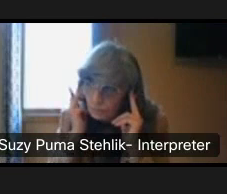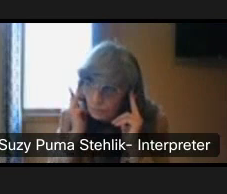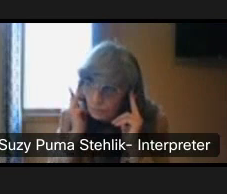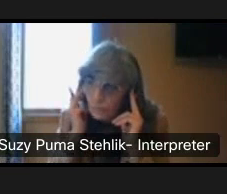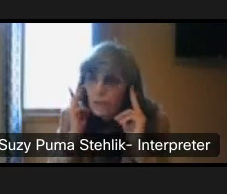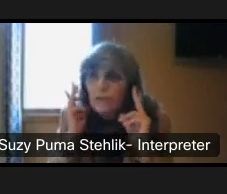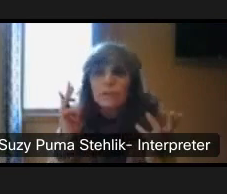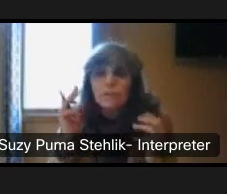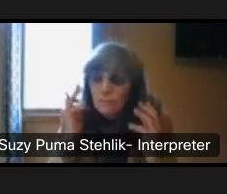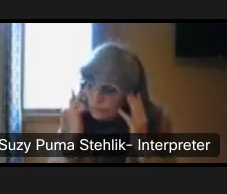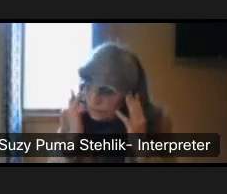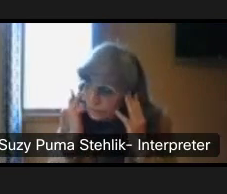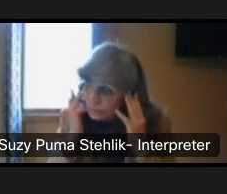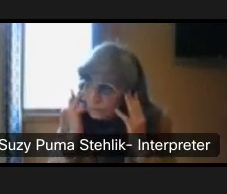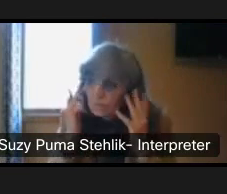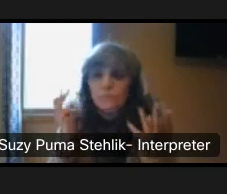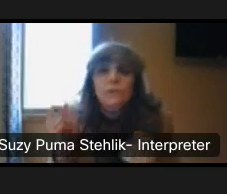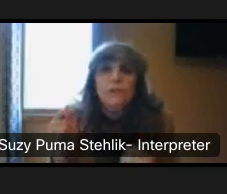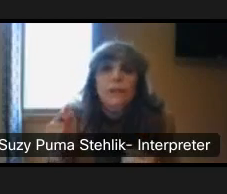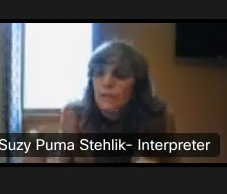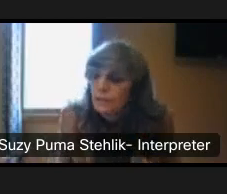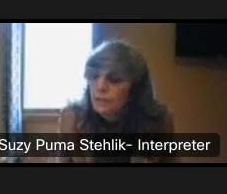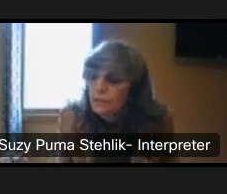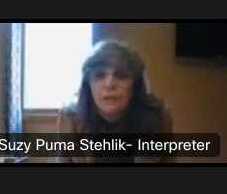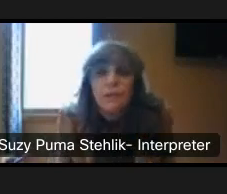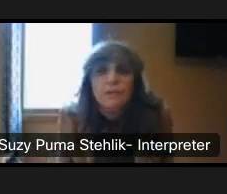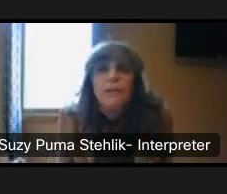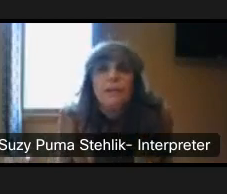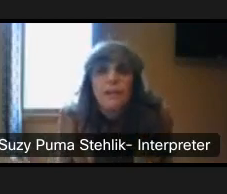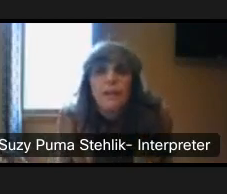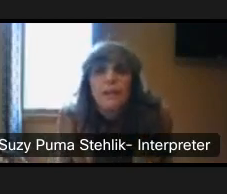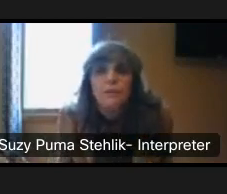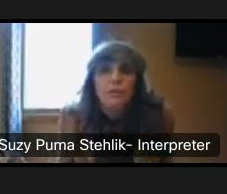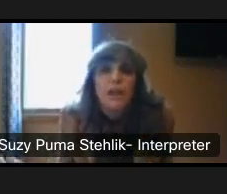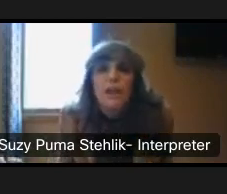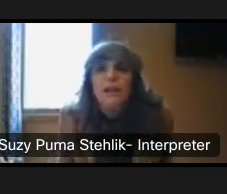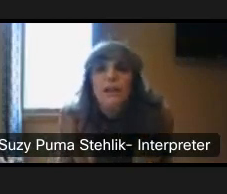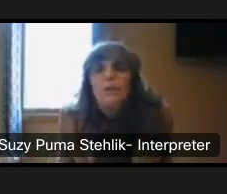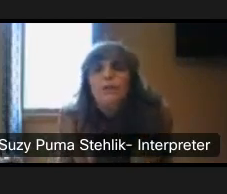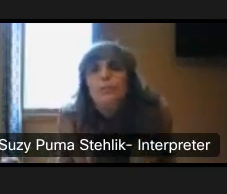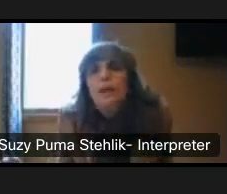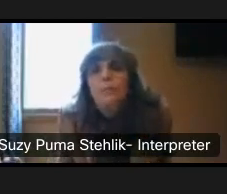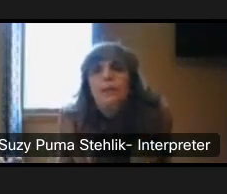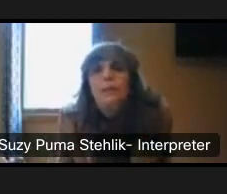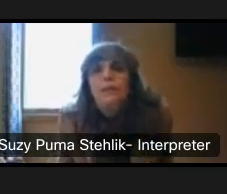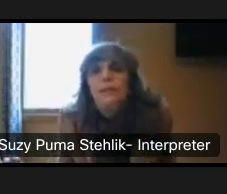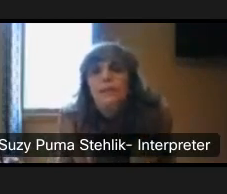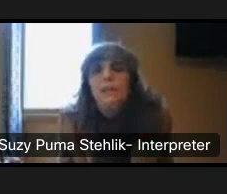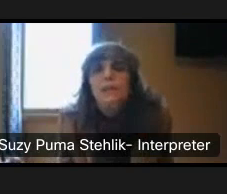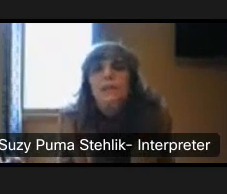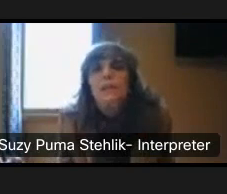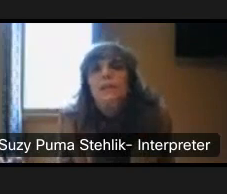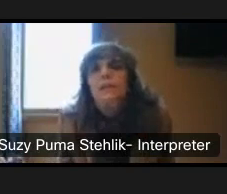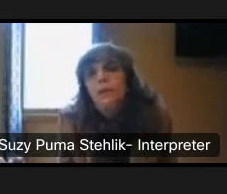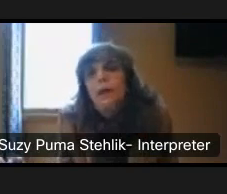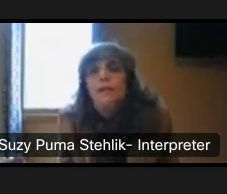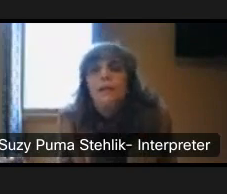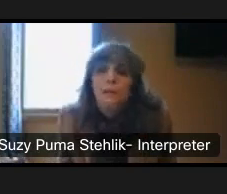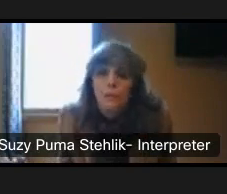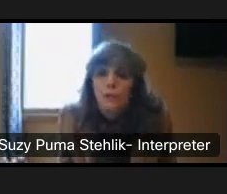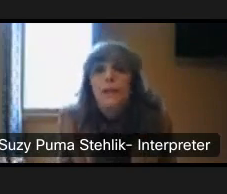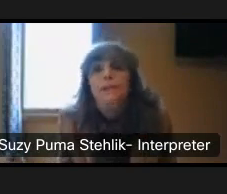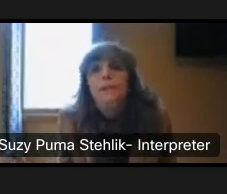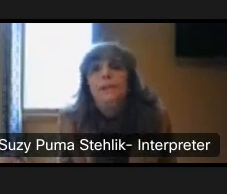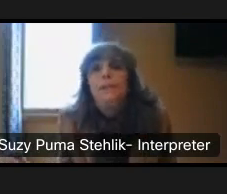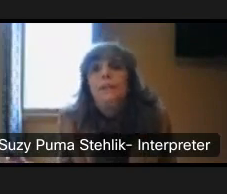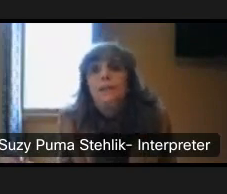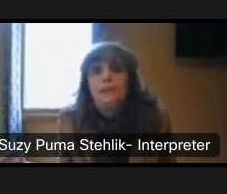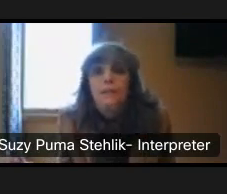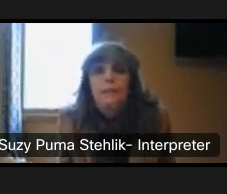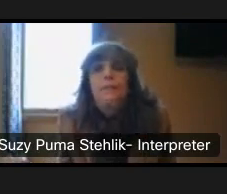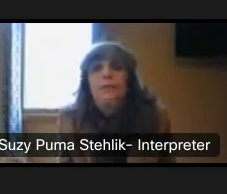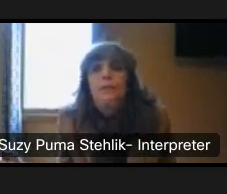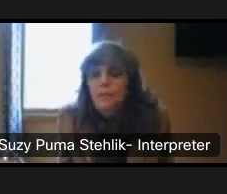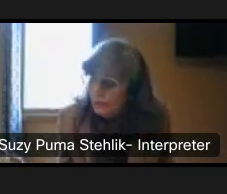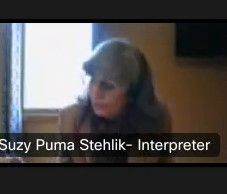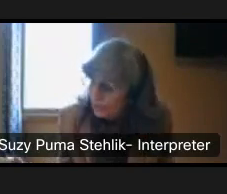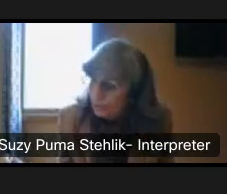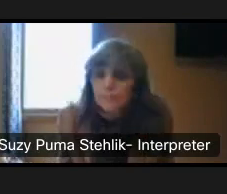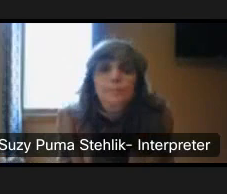In that apartment scenario is done, I should plan for a mountaineer finish that initial document to initiate locally.